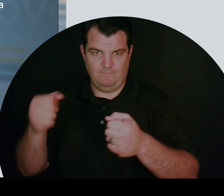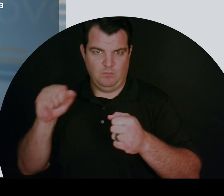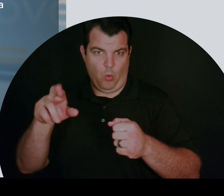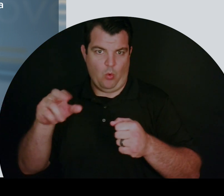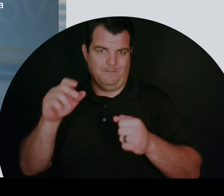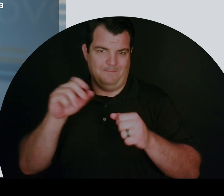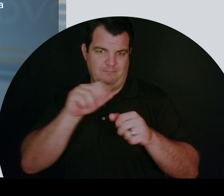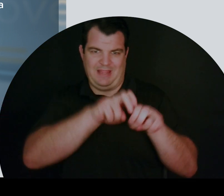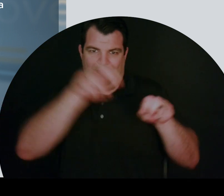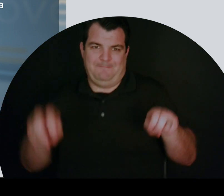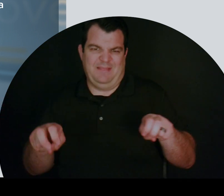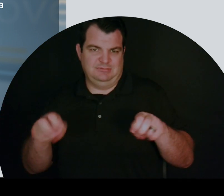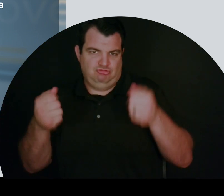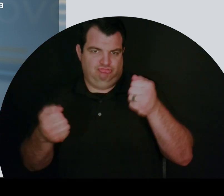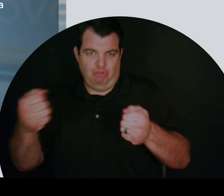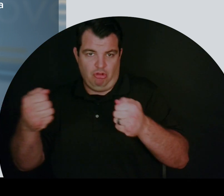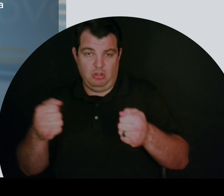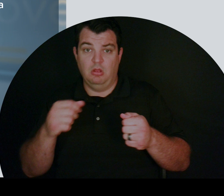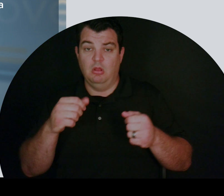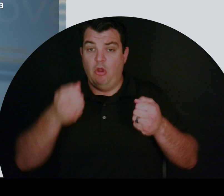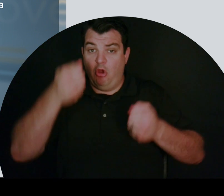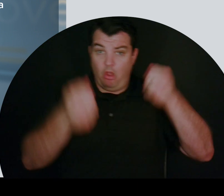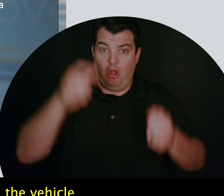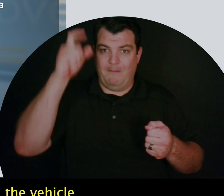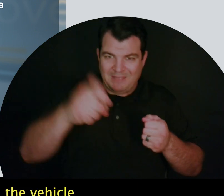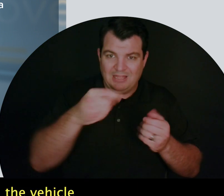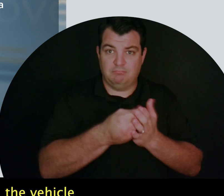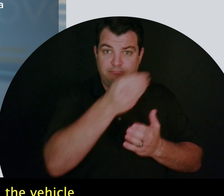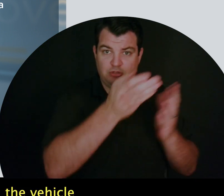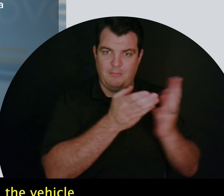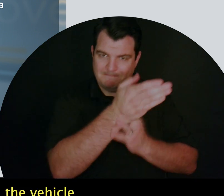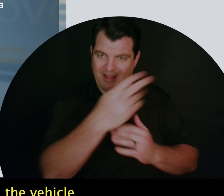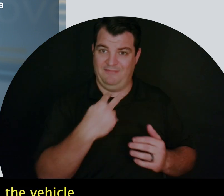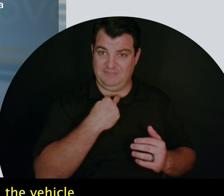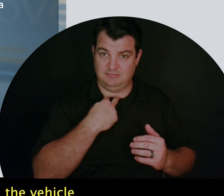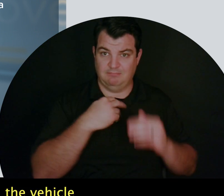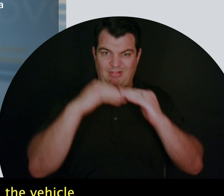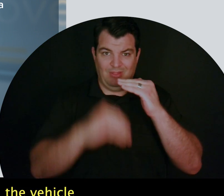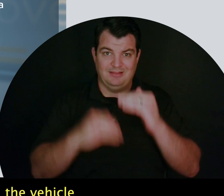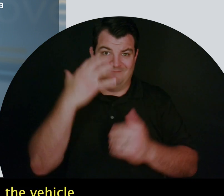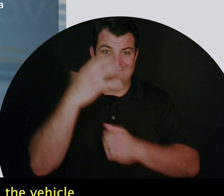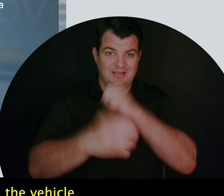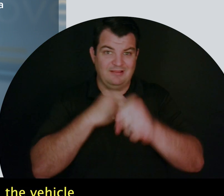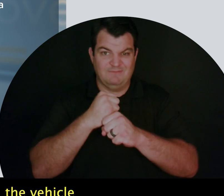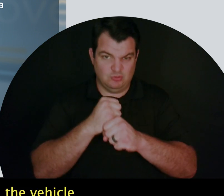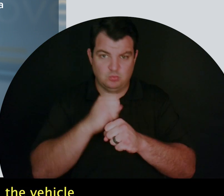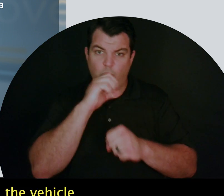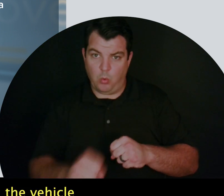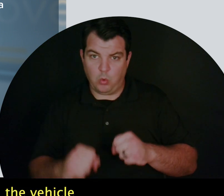to drive or be a passenger. Other requirements are: the vehicle must be purchased by the victim,